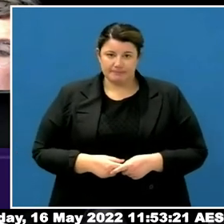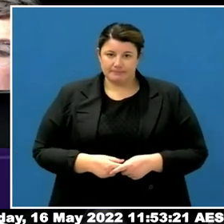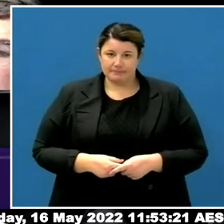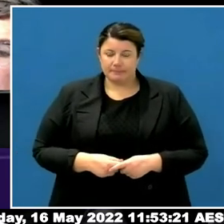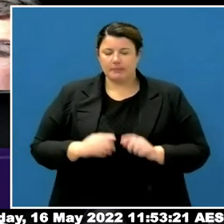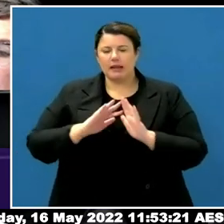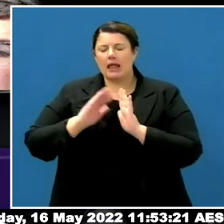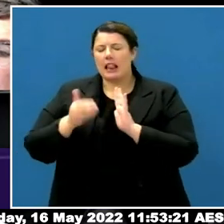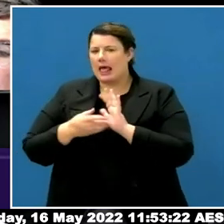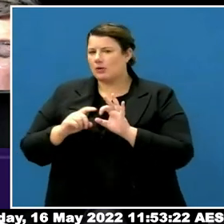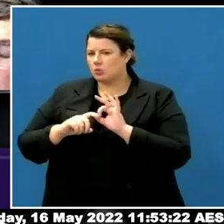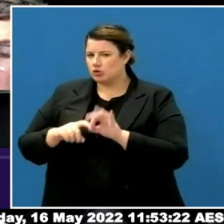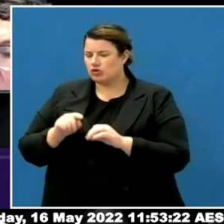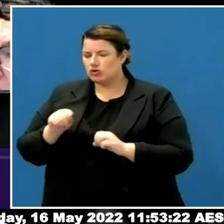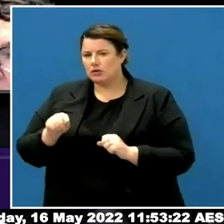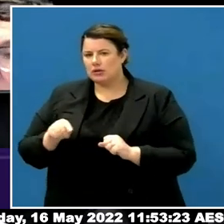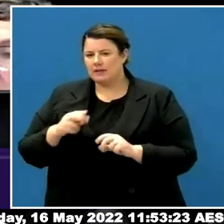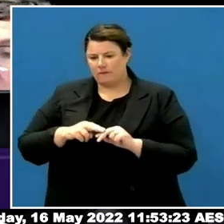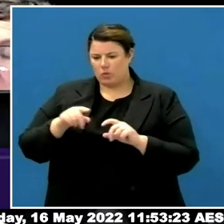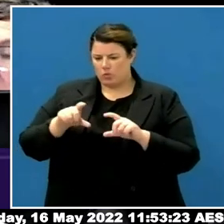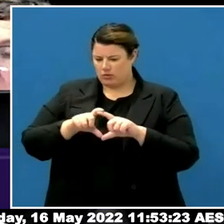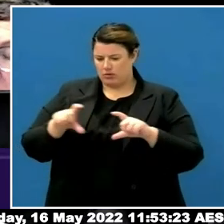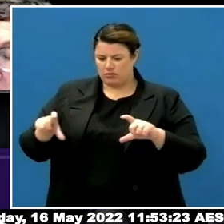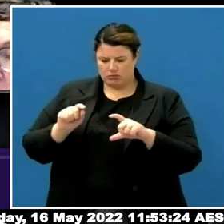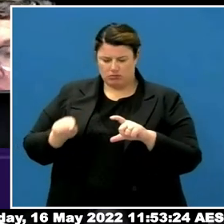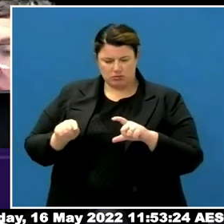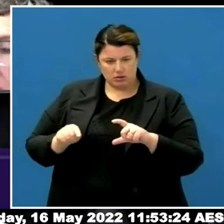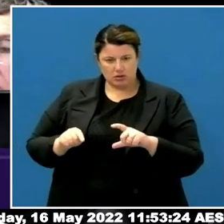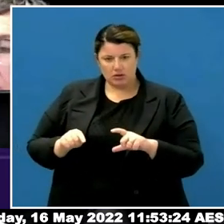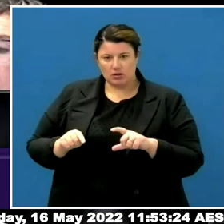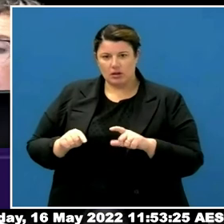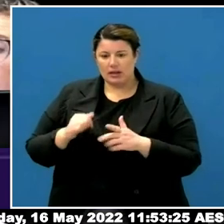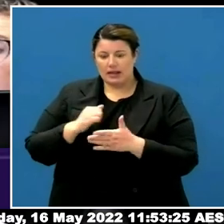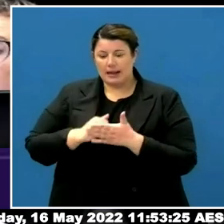No. MR FOGARTY: Lastly (ix):